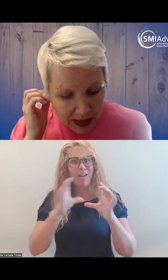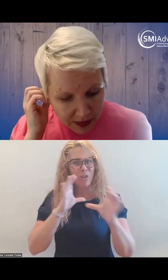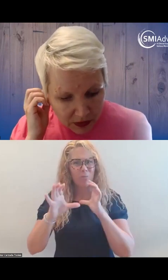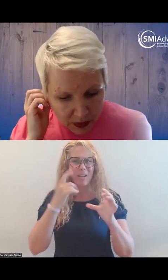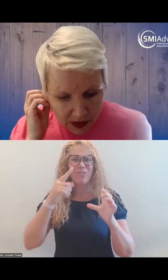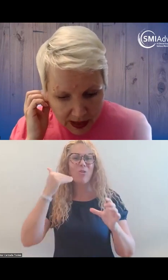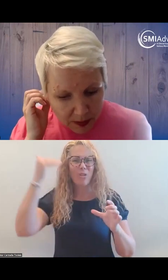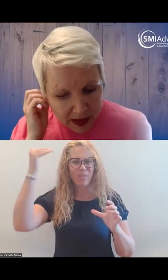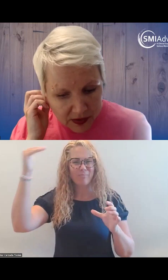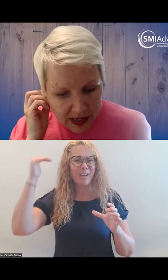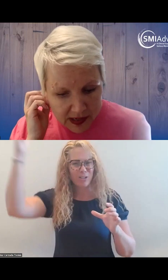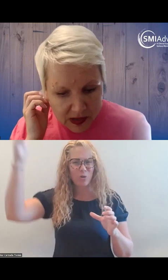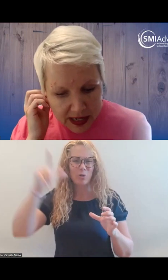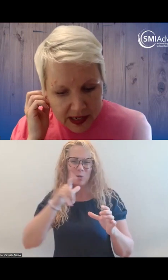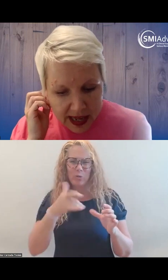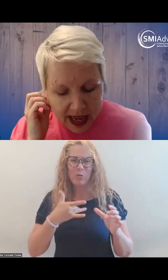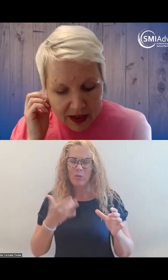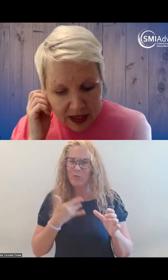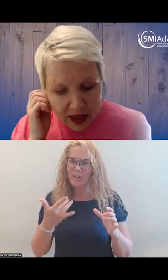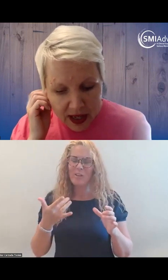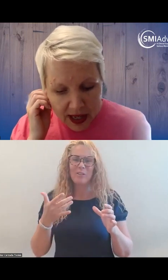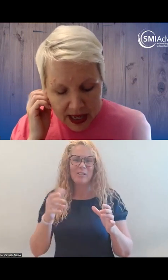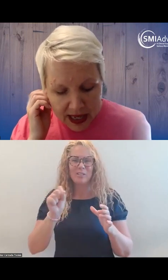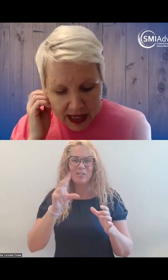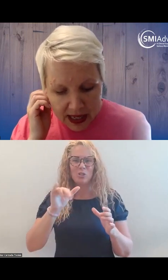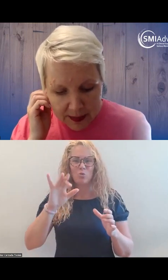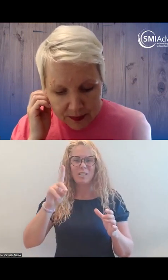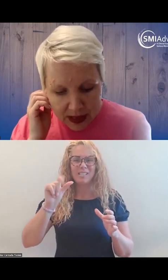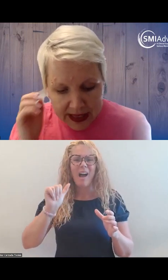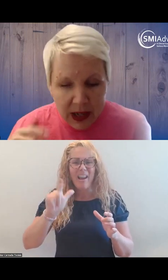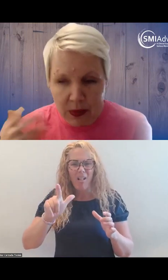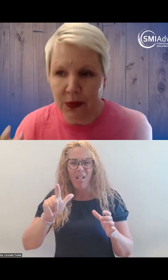MIGHT FEEL SUICIDAL BECAUSE THEY DID NOT HAVE A LANGUAGE